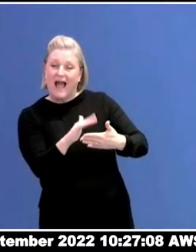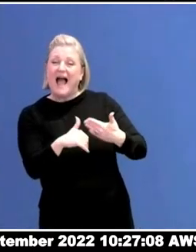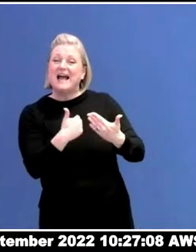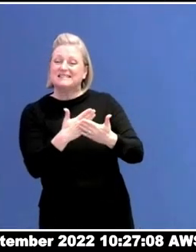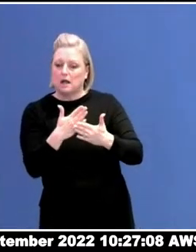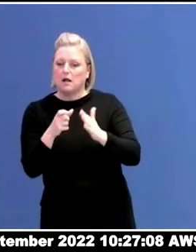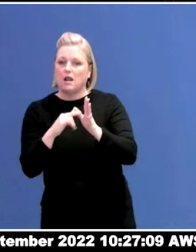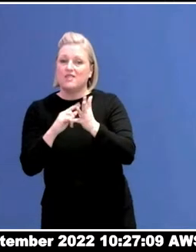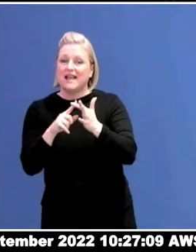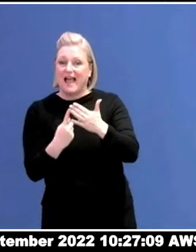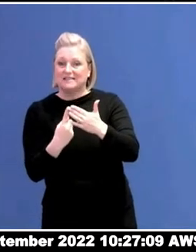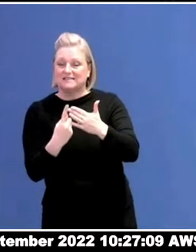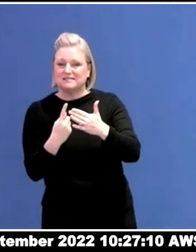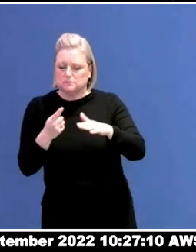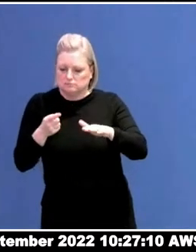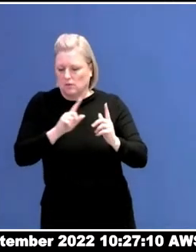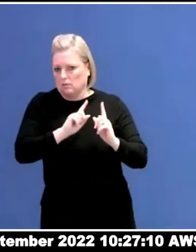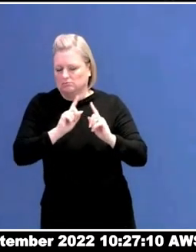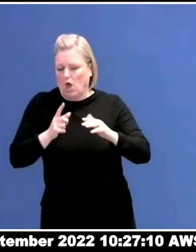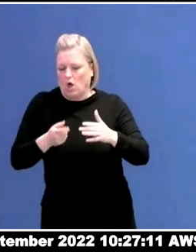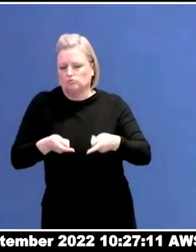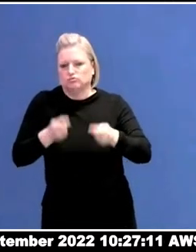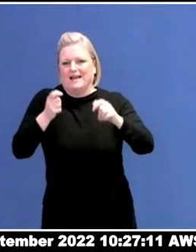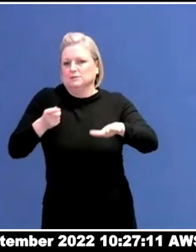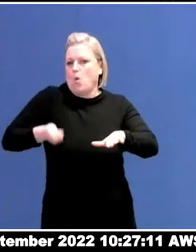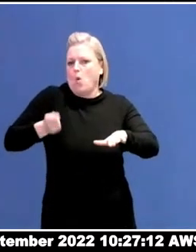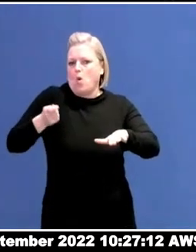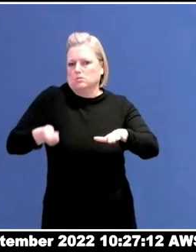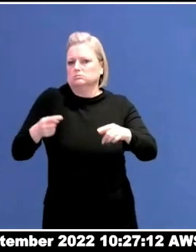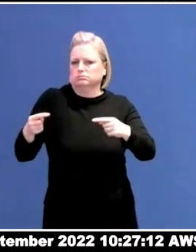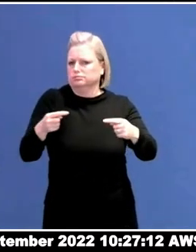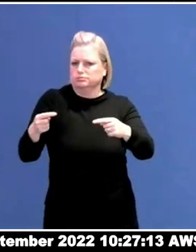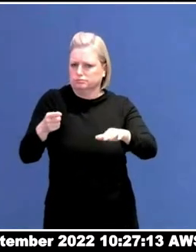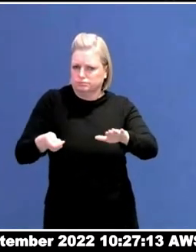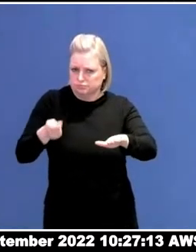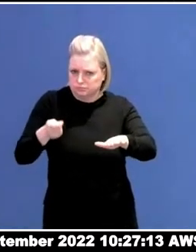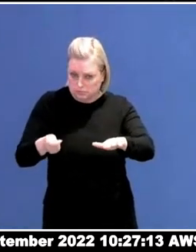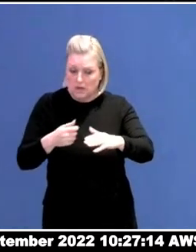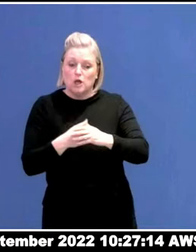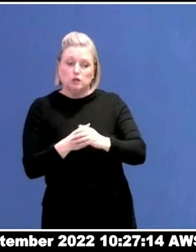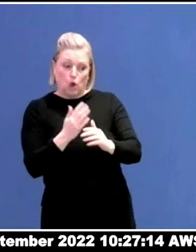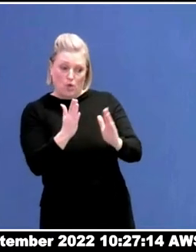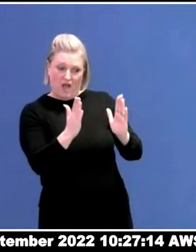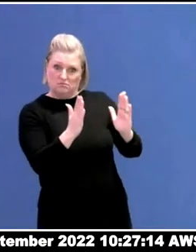That is right. MR GRIFFIN: During that period of time, were you allowed to spend any time with him?